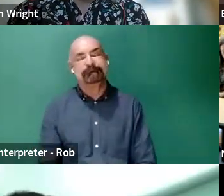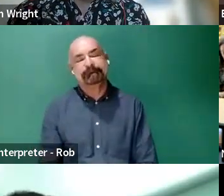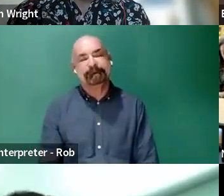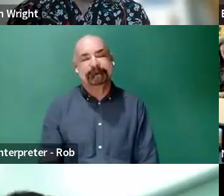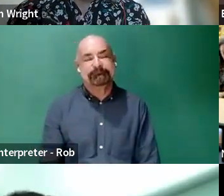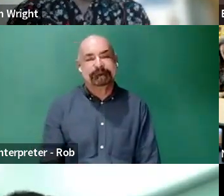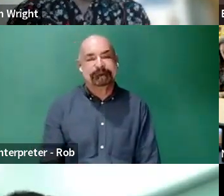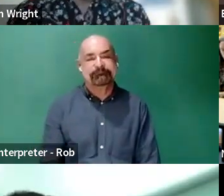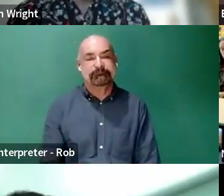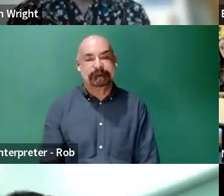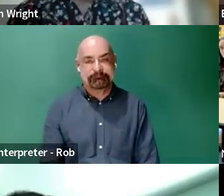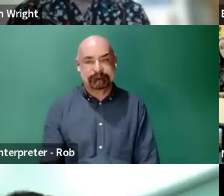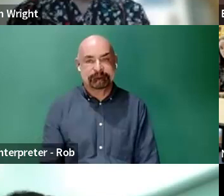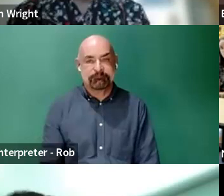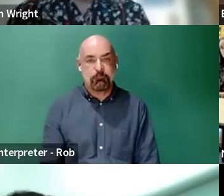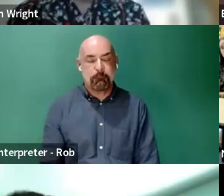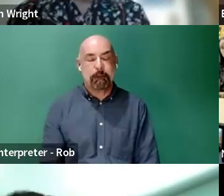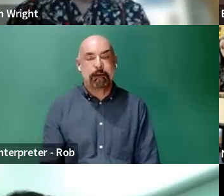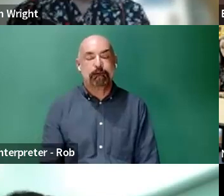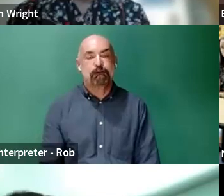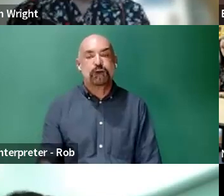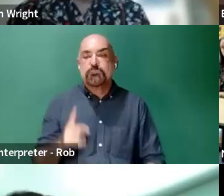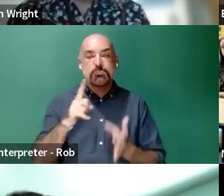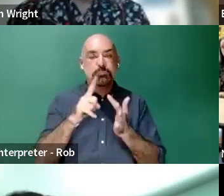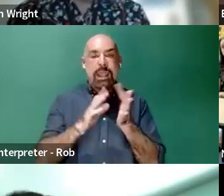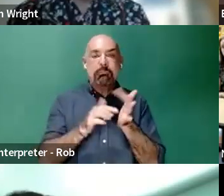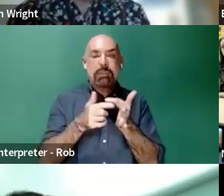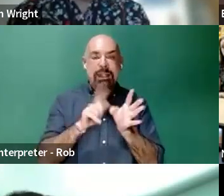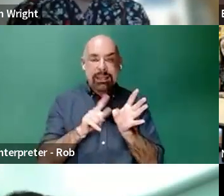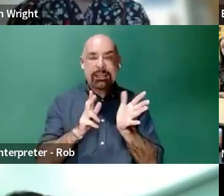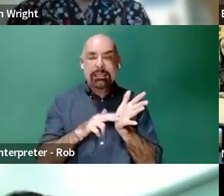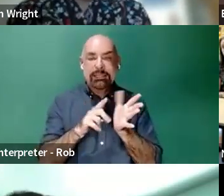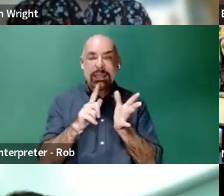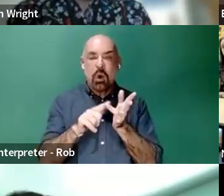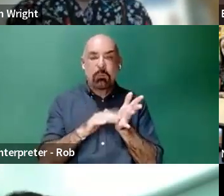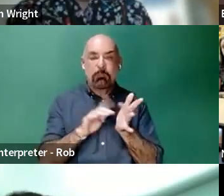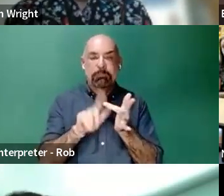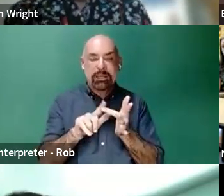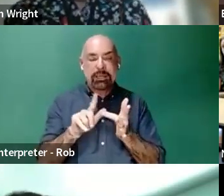I think Emily and Naomi, the comment that has been popped in the chat, I think may be relevant